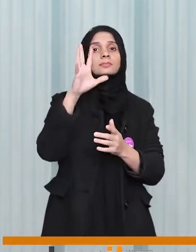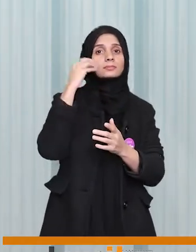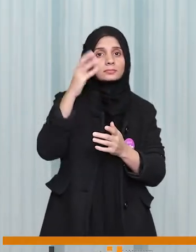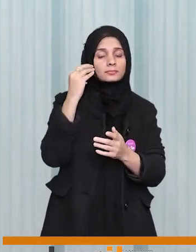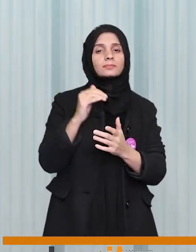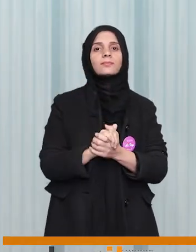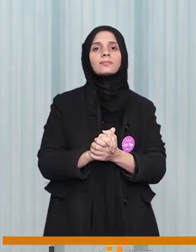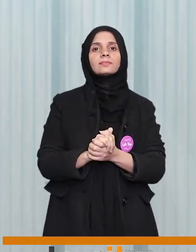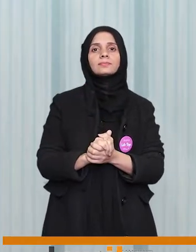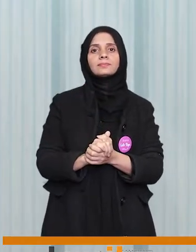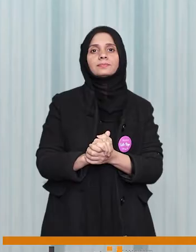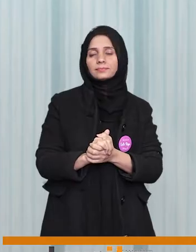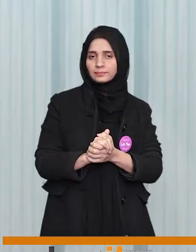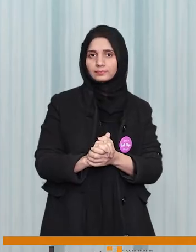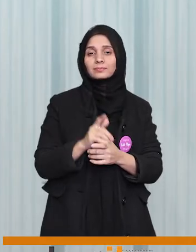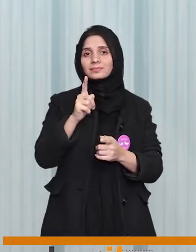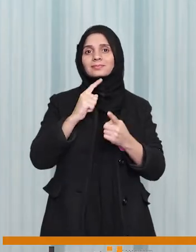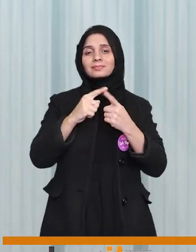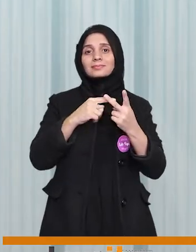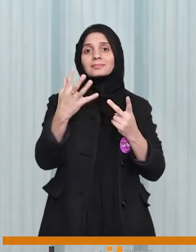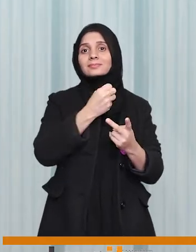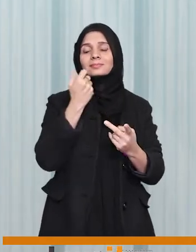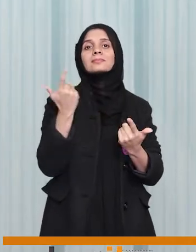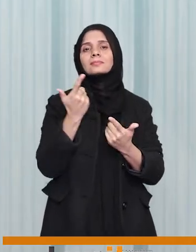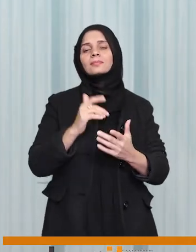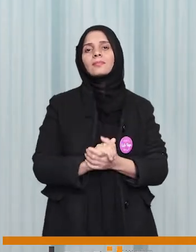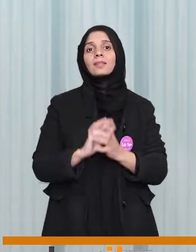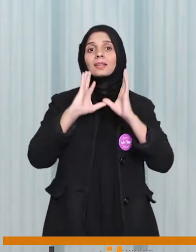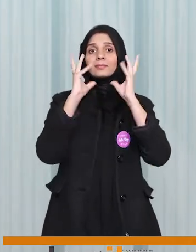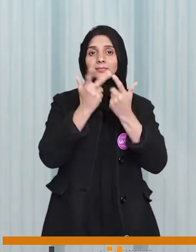Which one is most preferred by Asian freelancers?